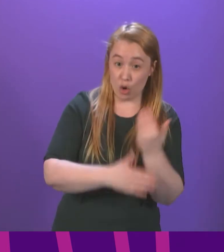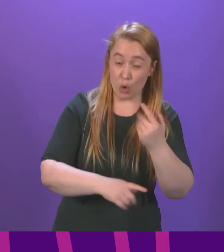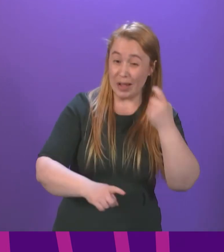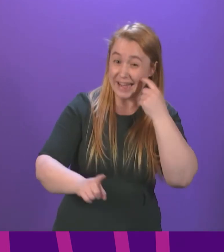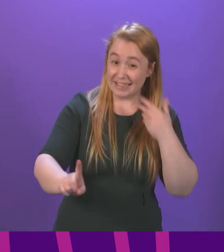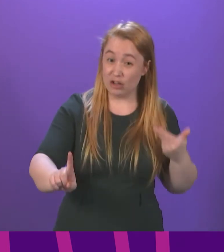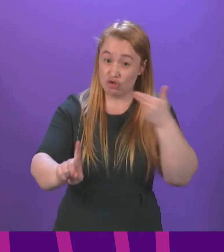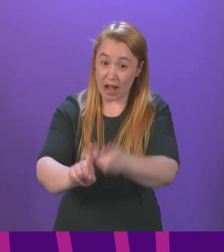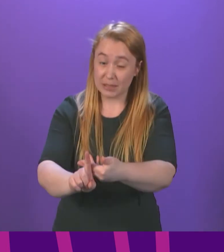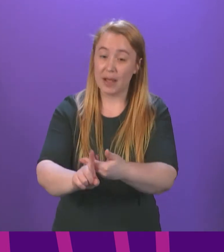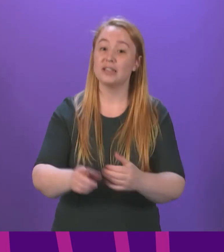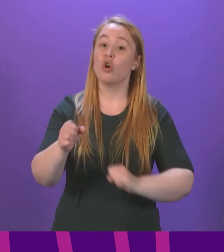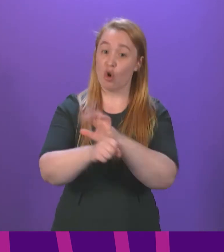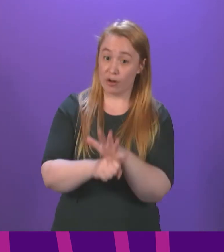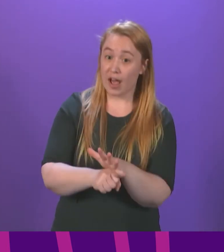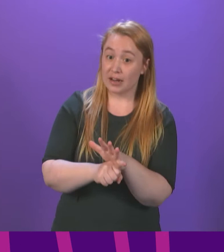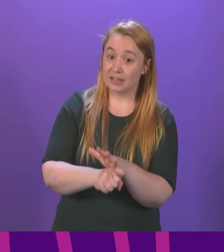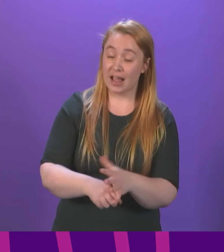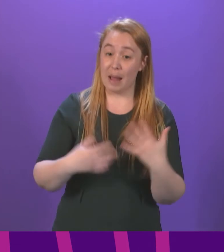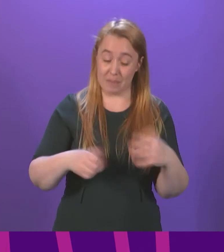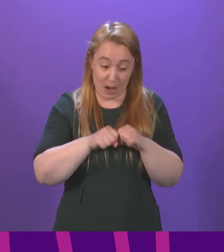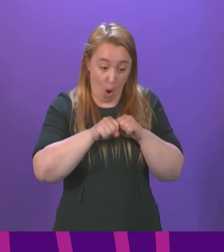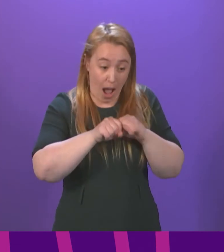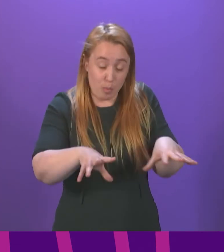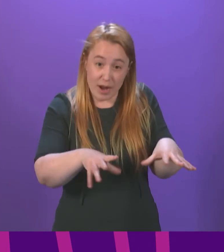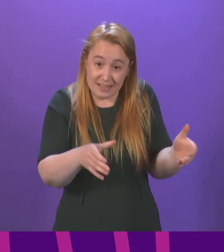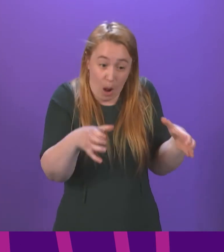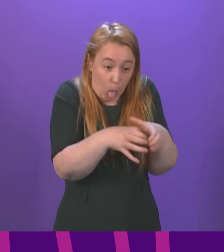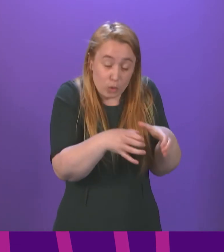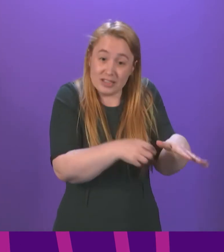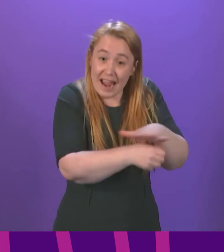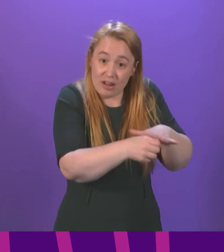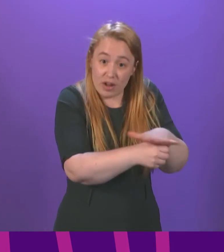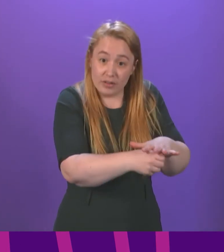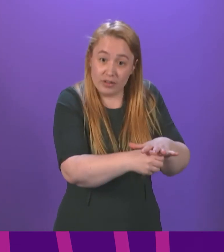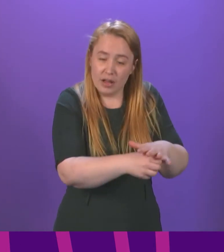variants of the virus and outbreaks in closed settings. To help to address those, we plan